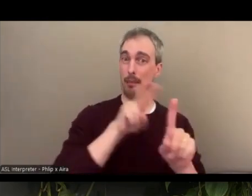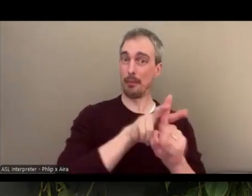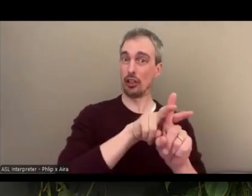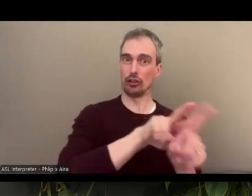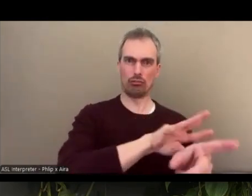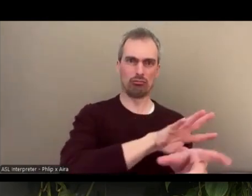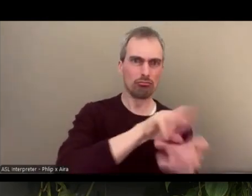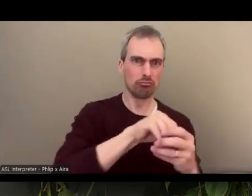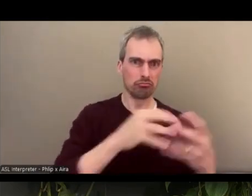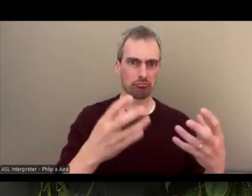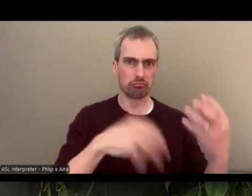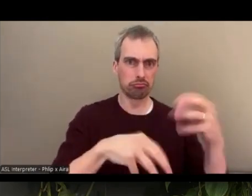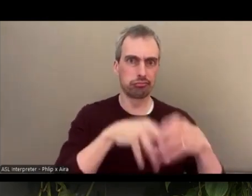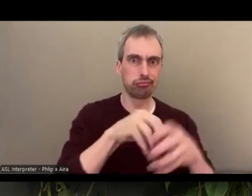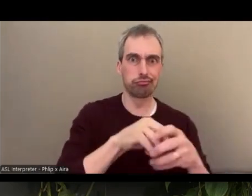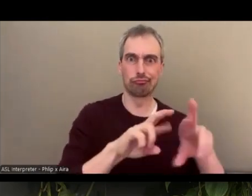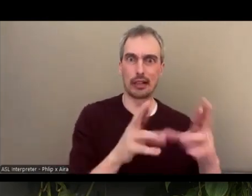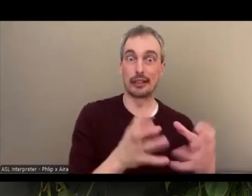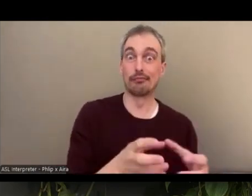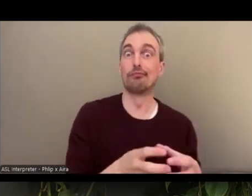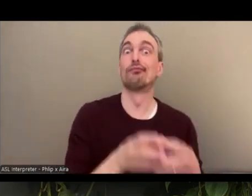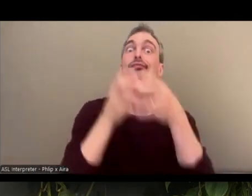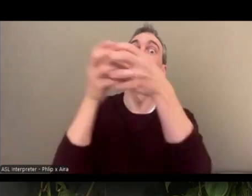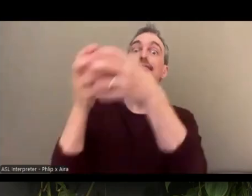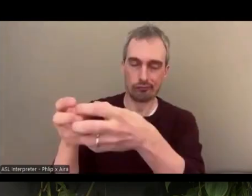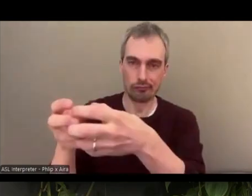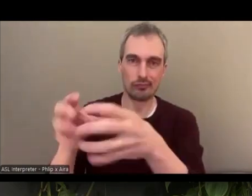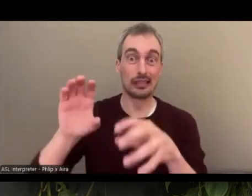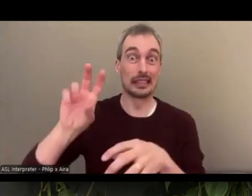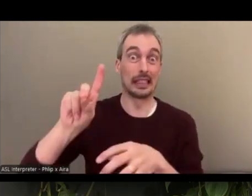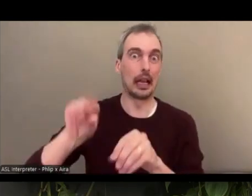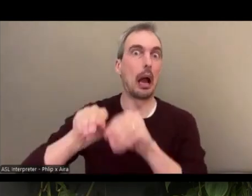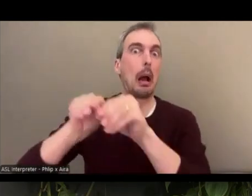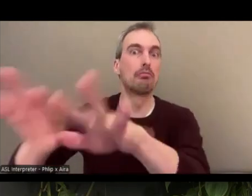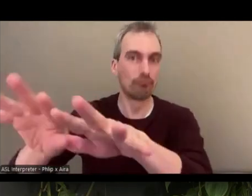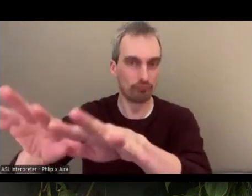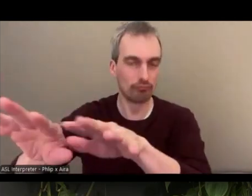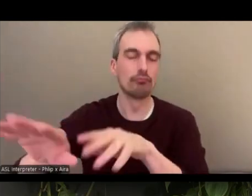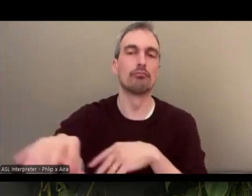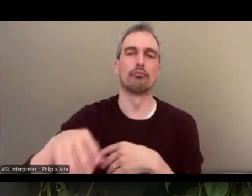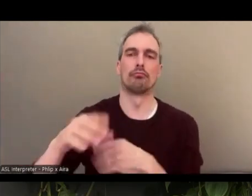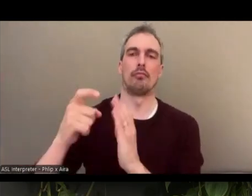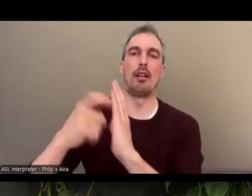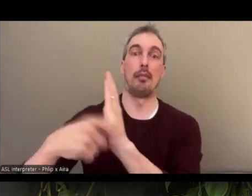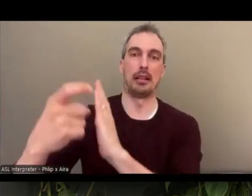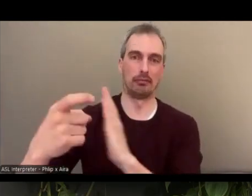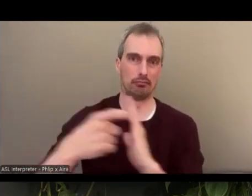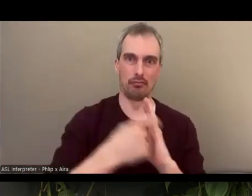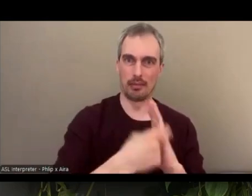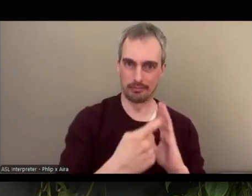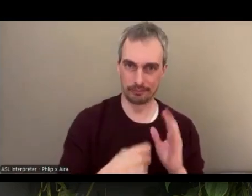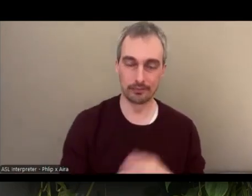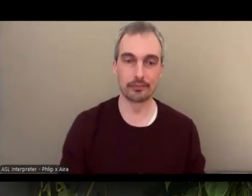So why is this so important? CI/CD enables a bunch of things, including the use of packages as a way